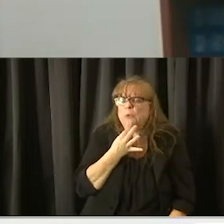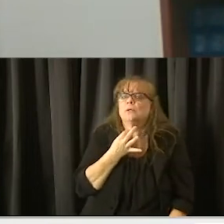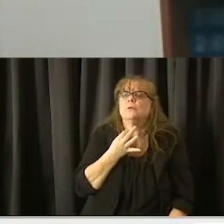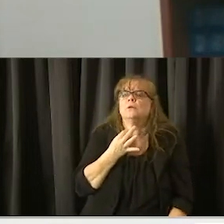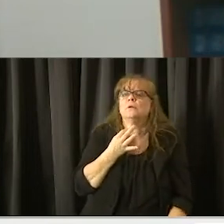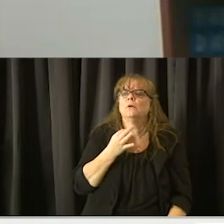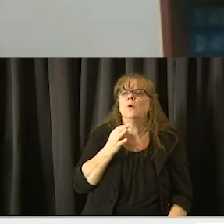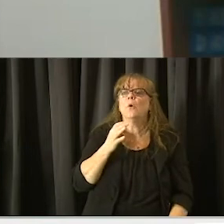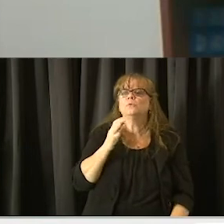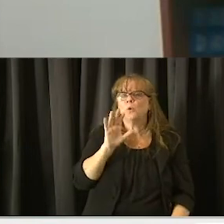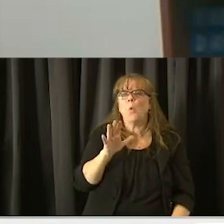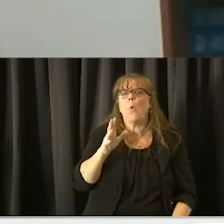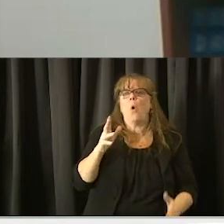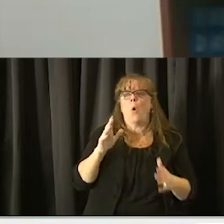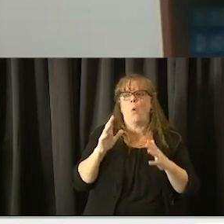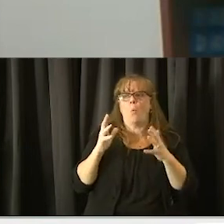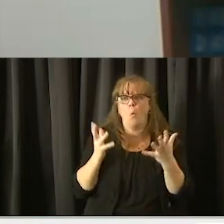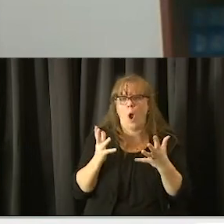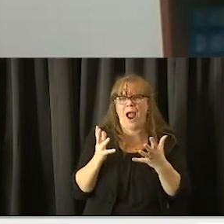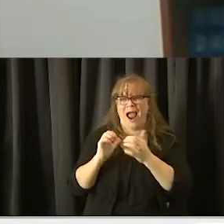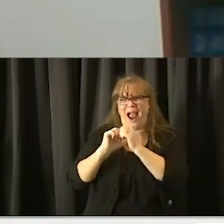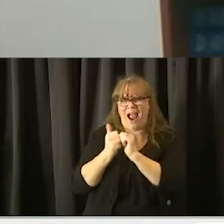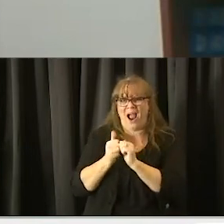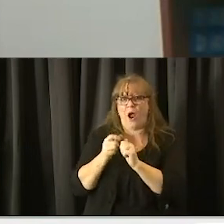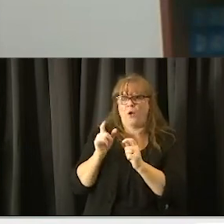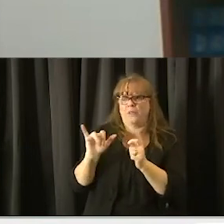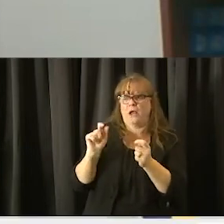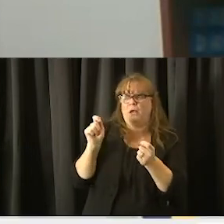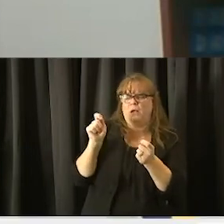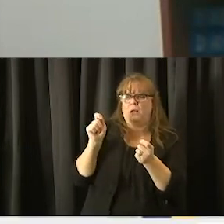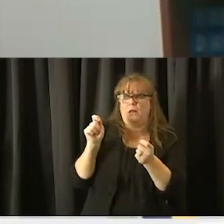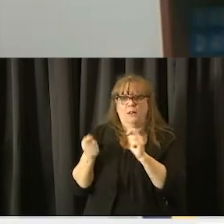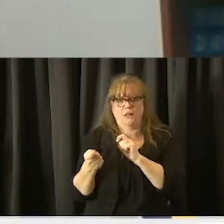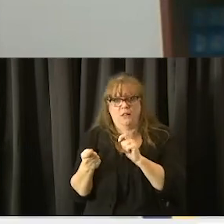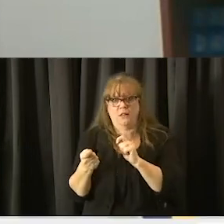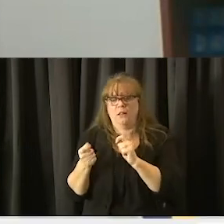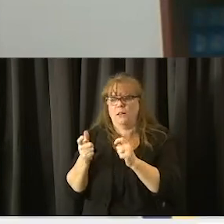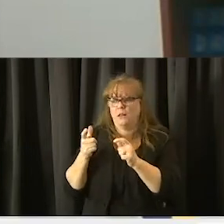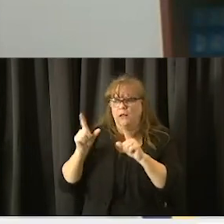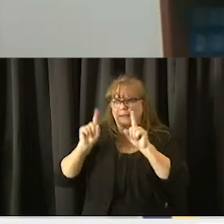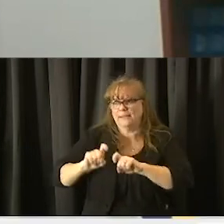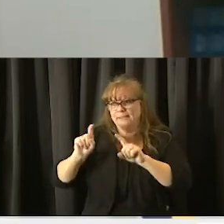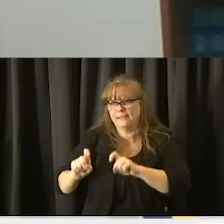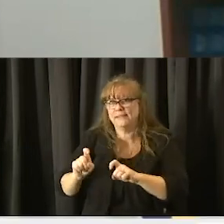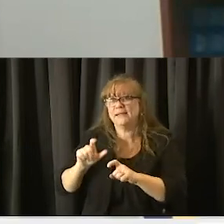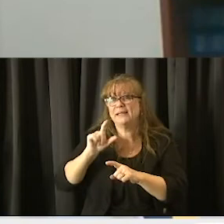hopeful that we will be able to close that gap and be able to understand all of the potential